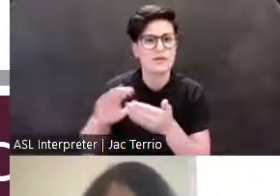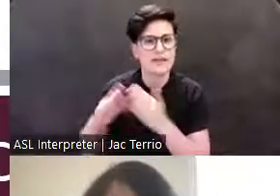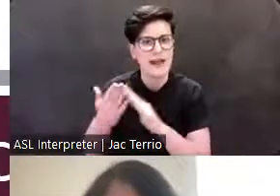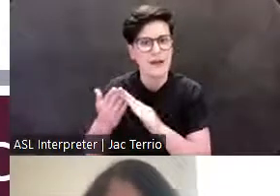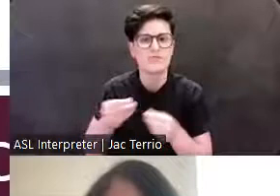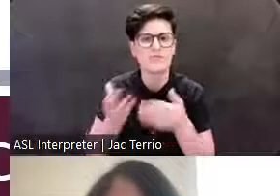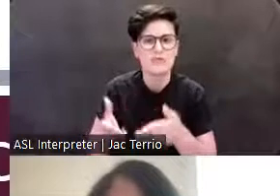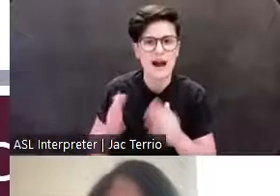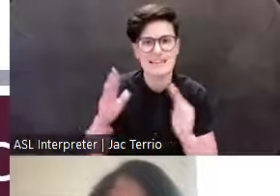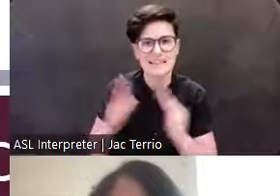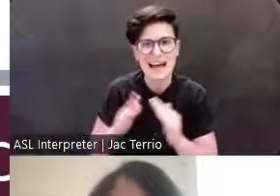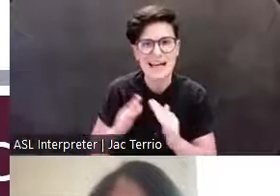homes to people.